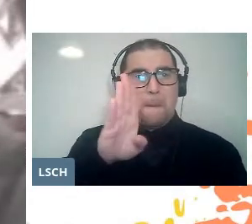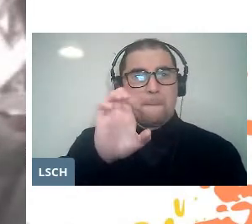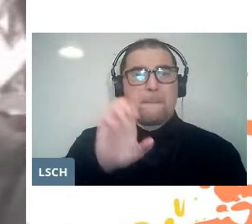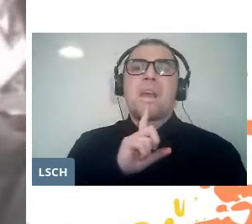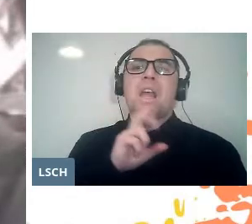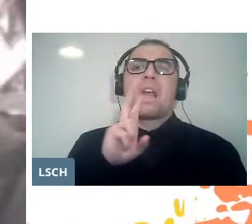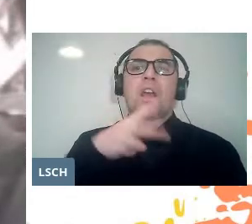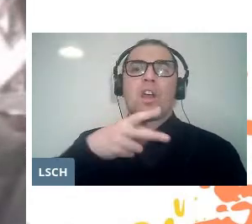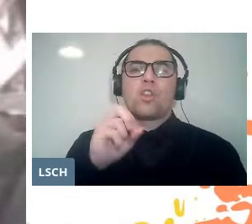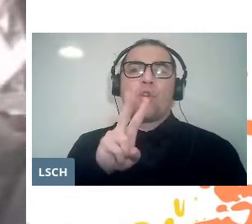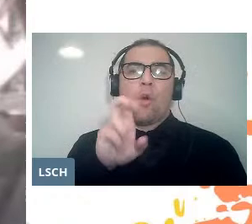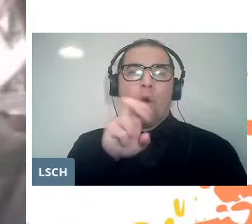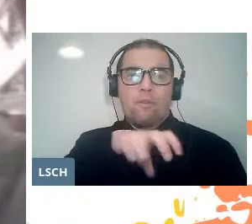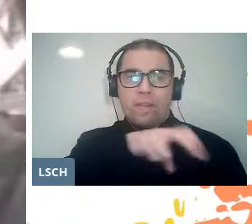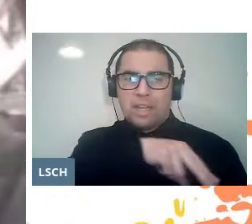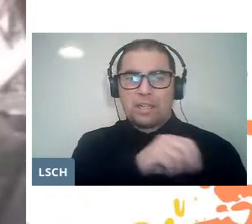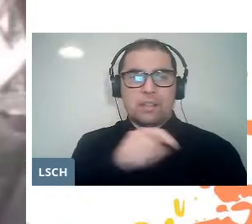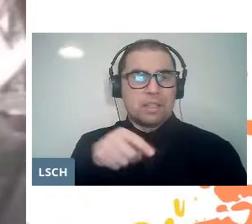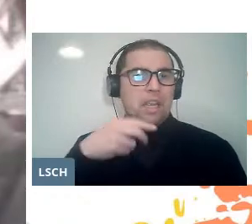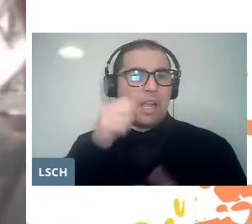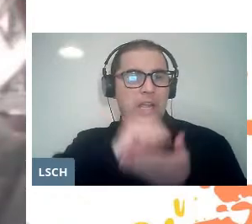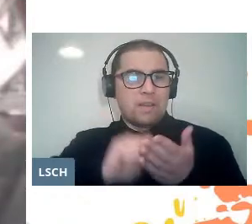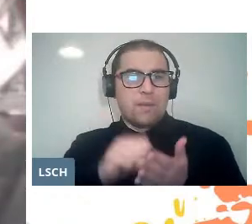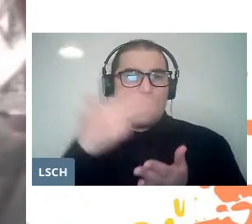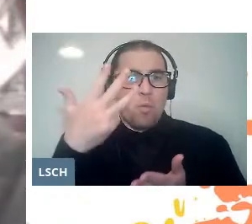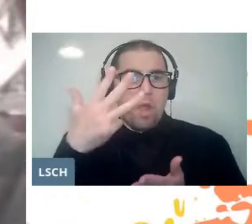who wrote nine symphonies.